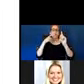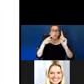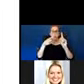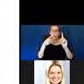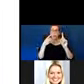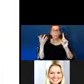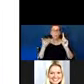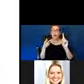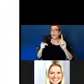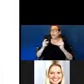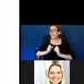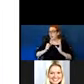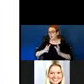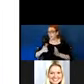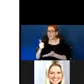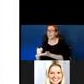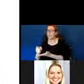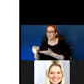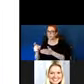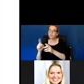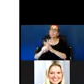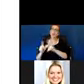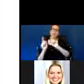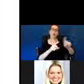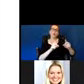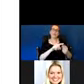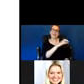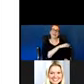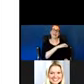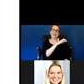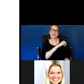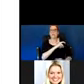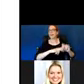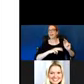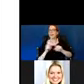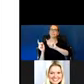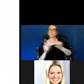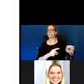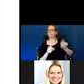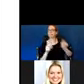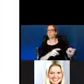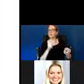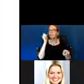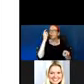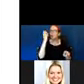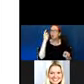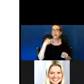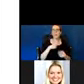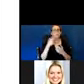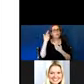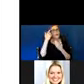But we also recognize that going into a clinic might not be a good fit for our patients at any time.